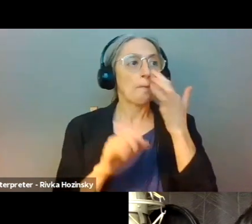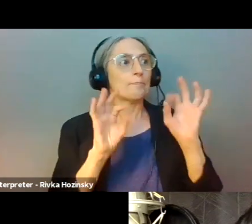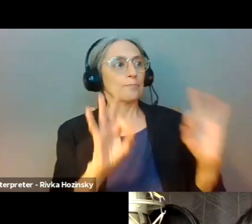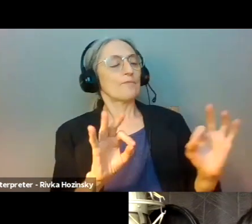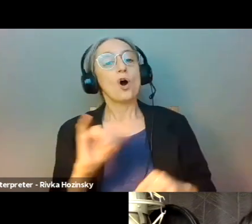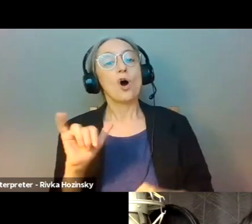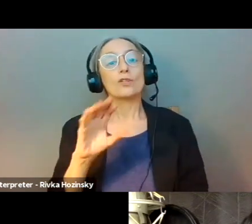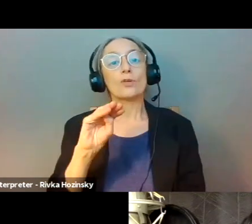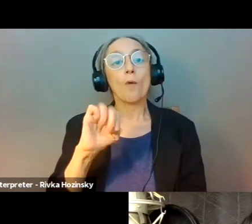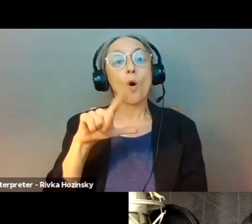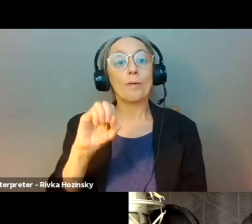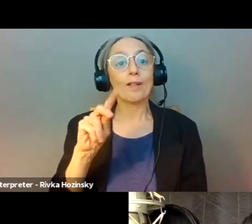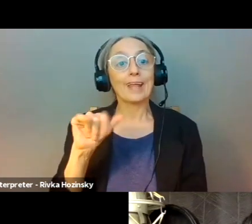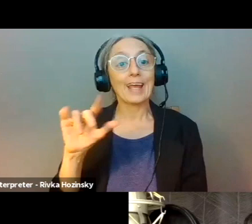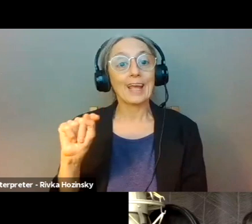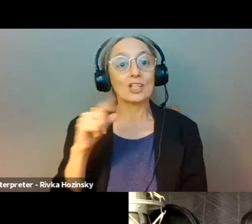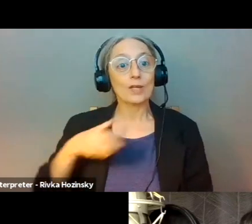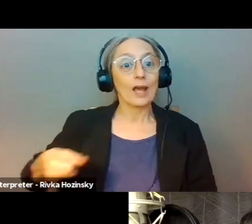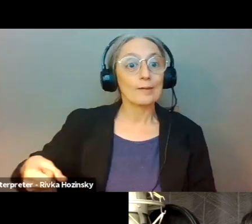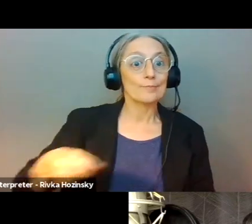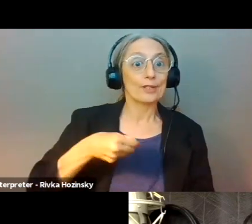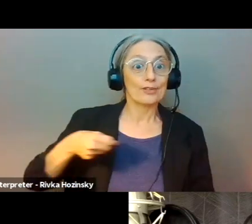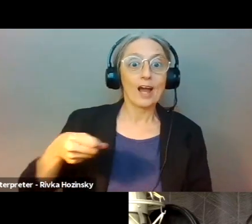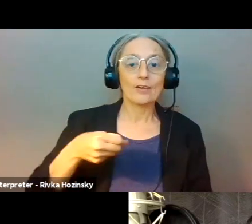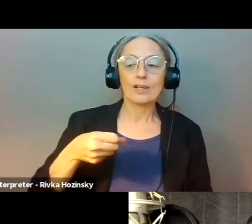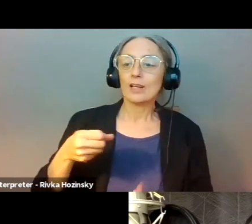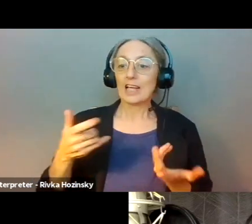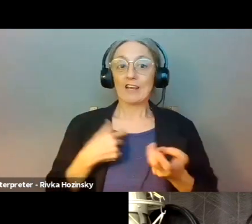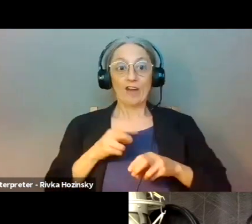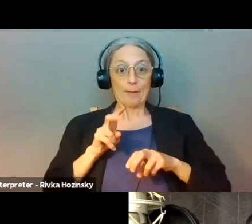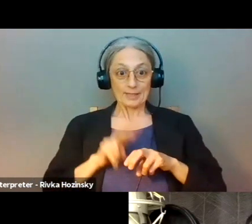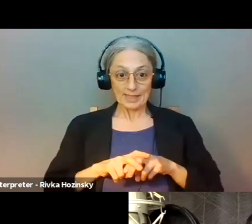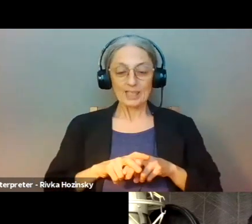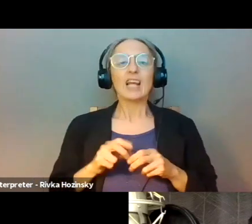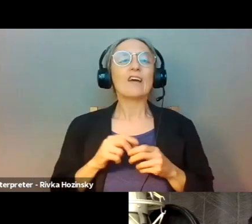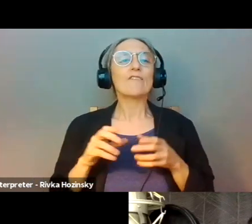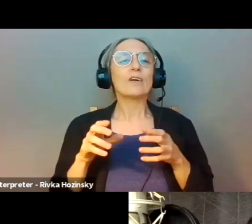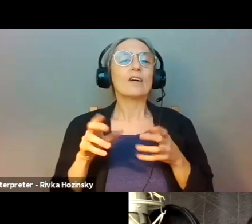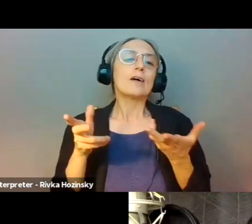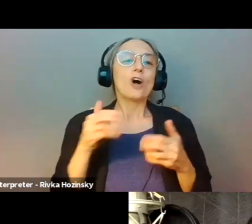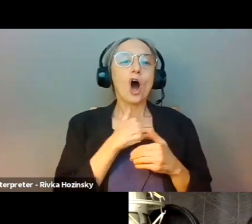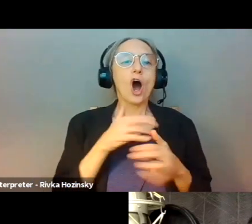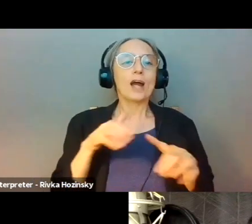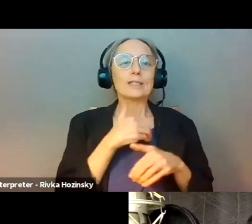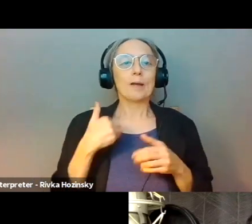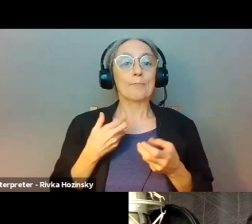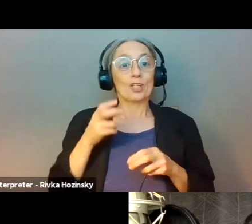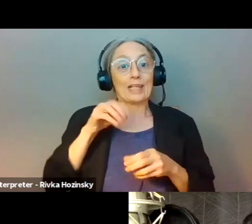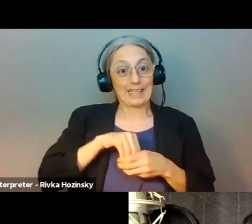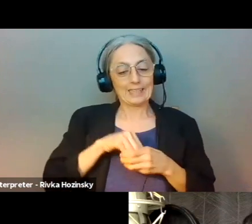if I'm seated, if an audio describer is going to be in the house in the audience, a lot of times, kits will have them,